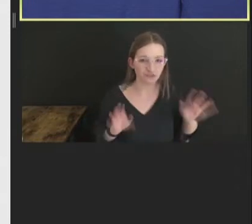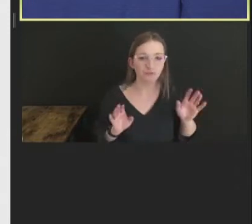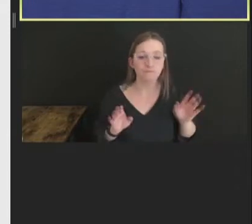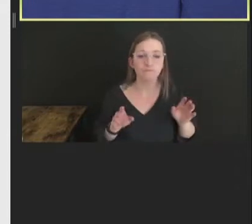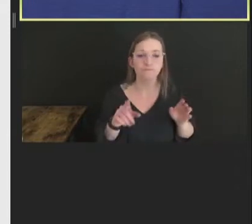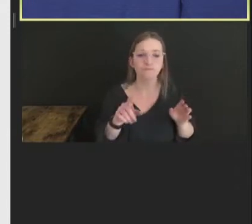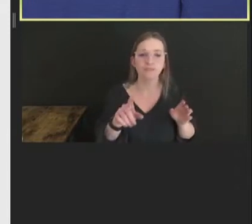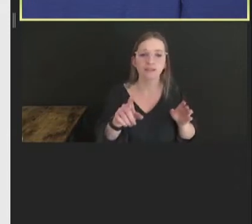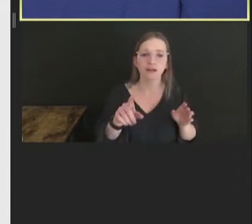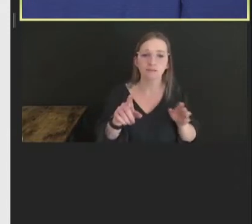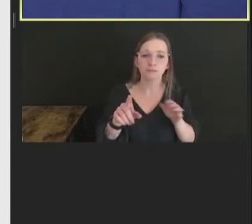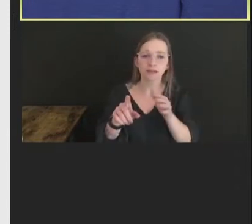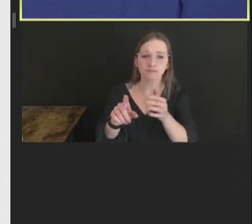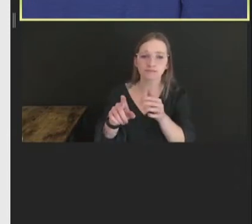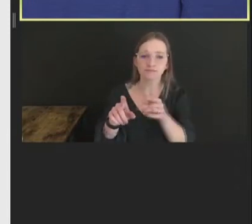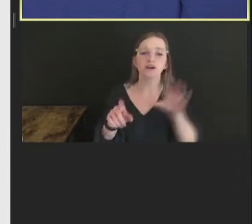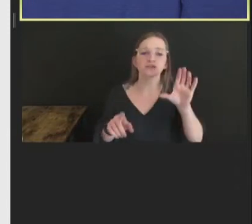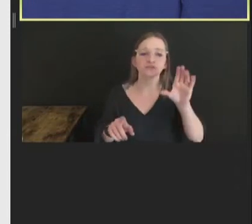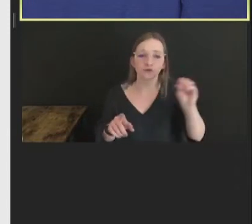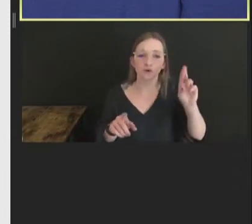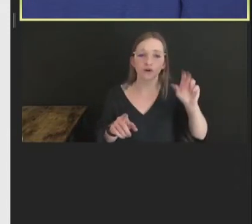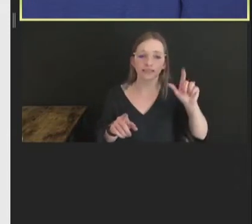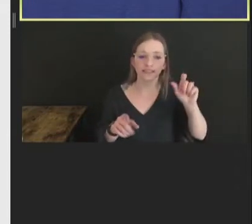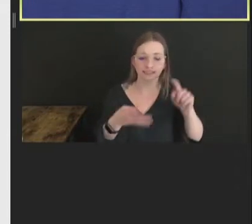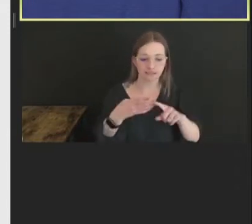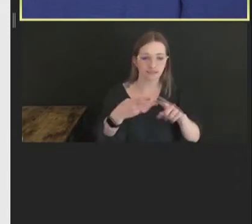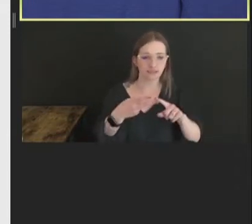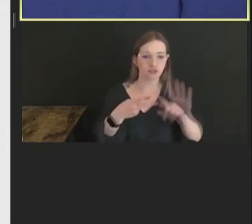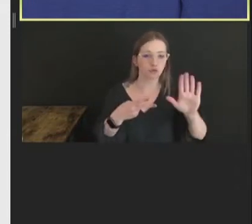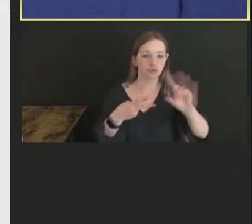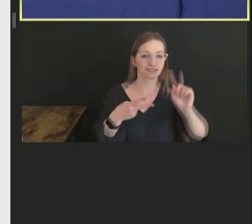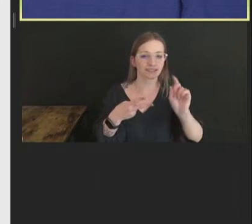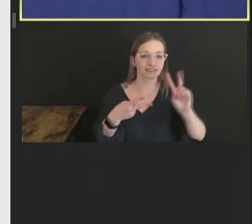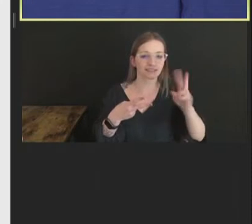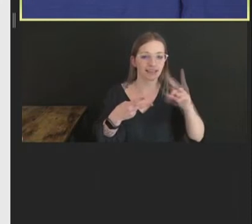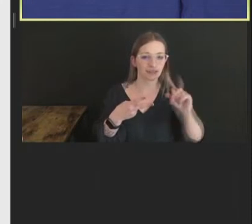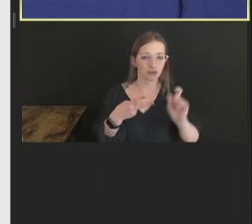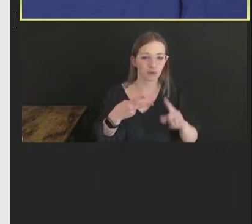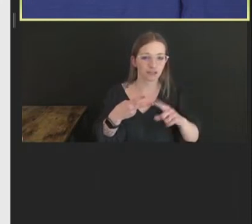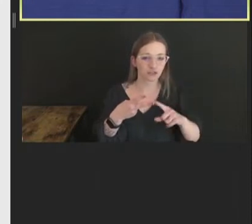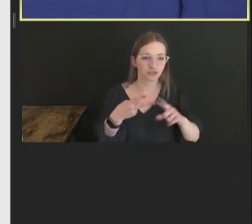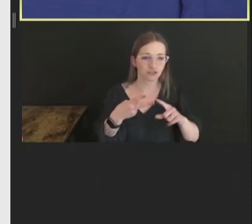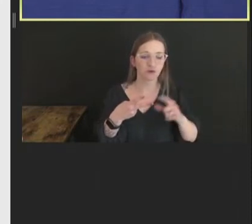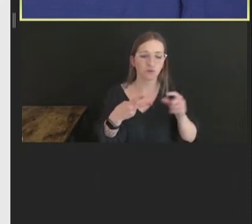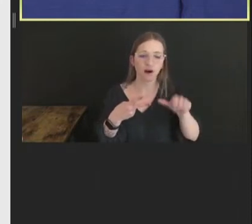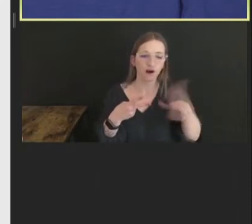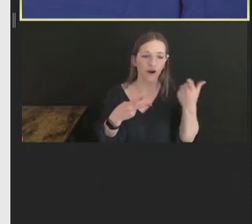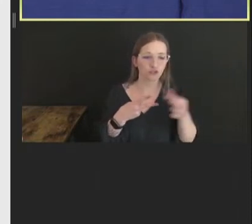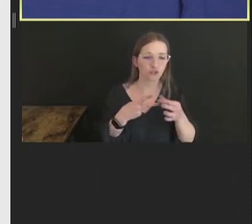Kirsten Lyke: Correlates of protection. So that's always a tricky. So neutralizing antibodies